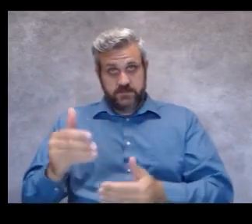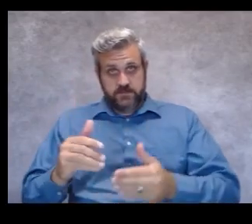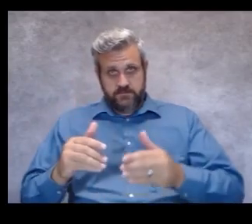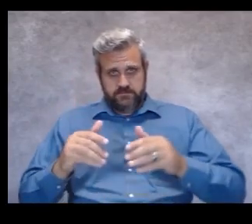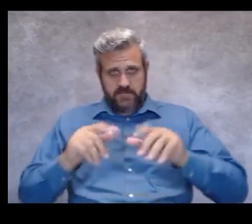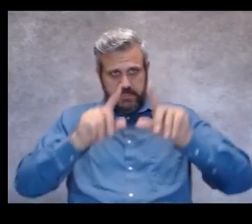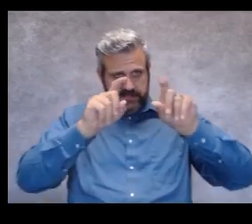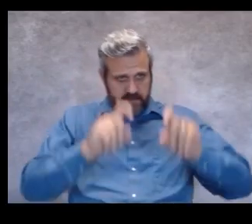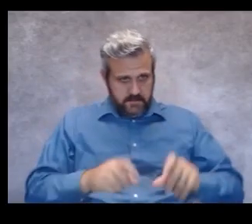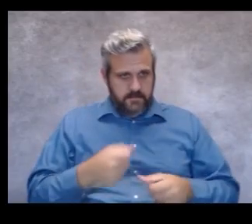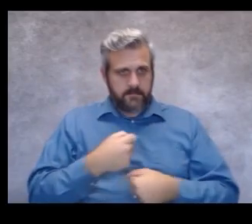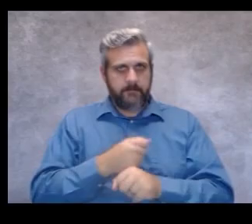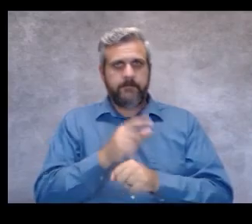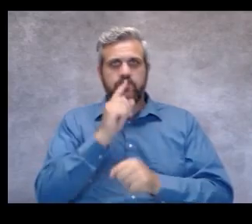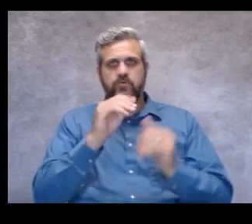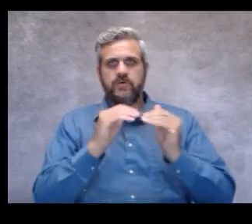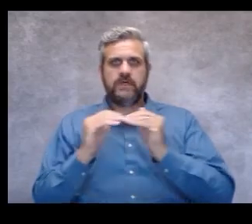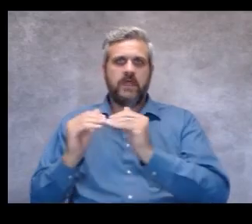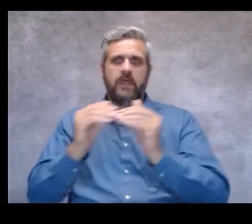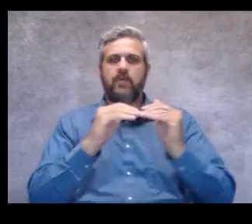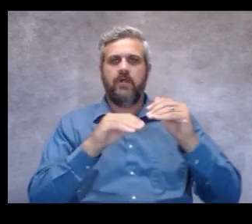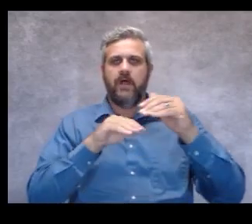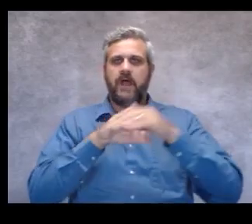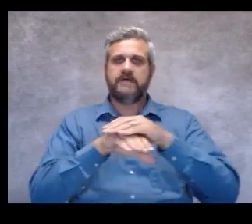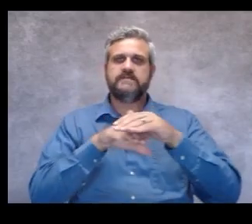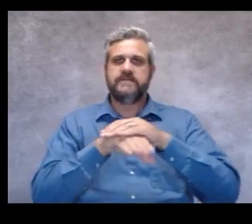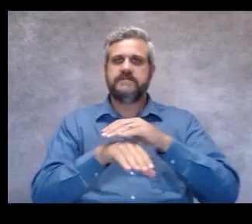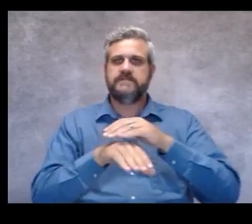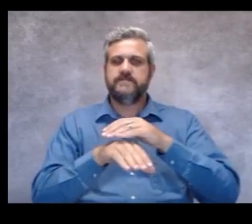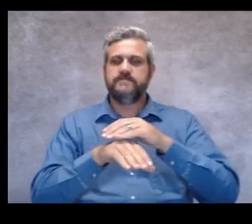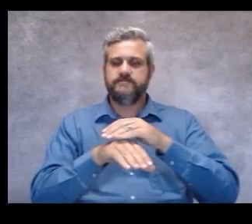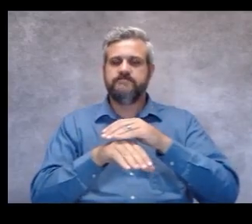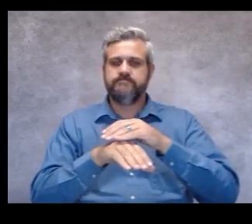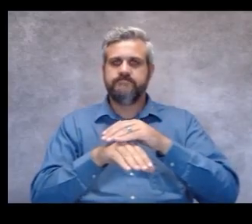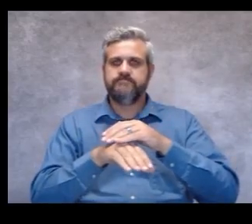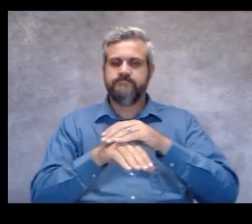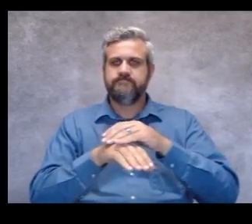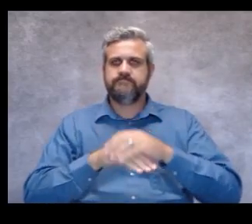and assessments to ensure equal access